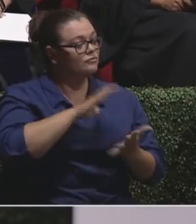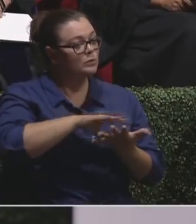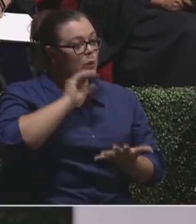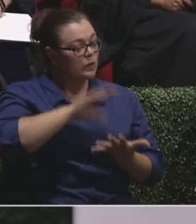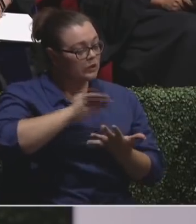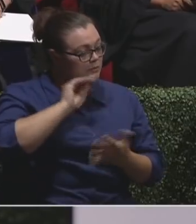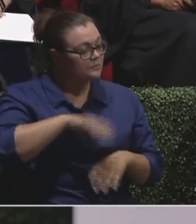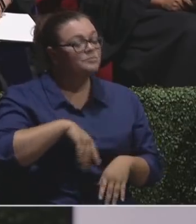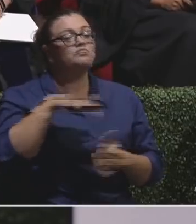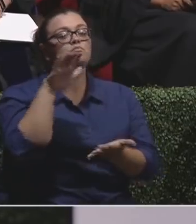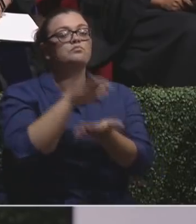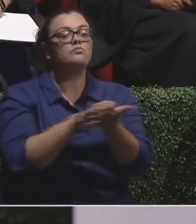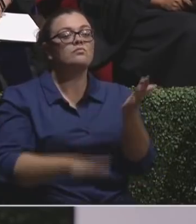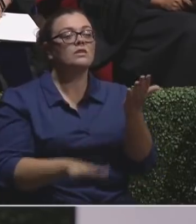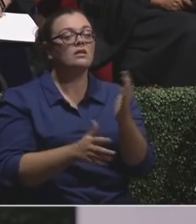LANGUAGE LEARNERS.